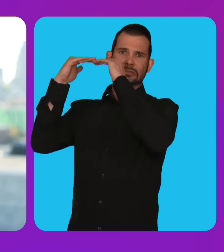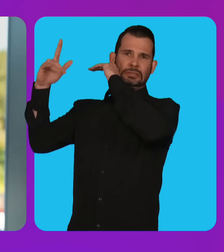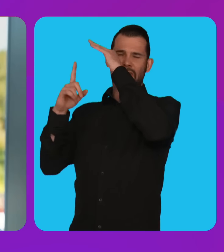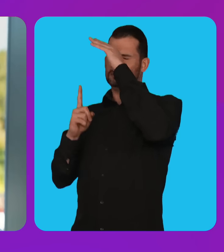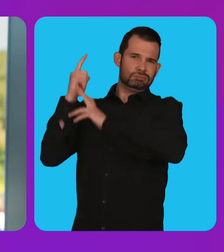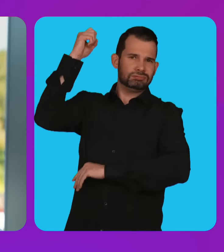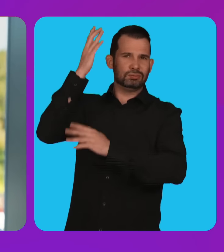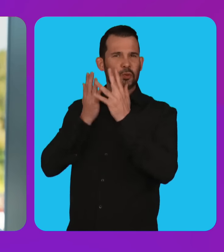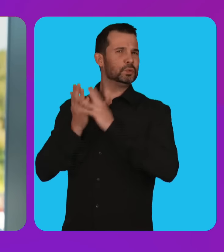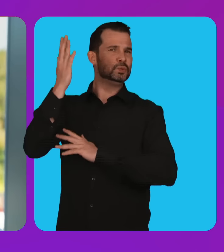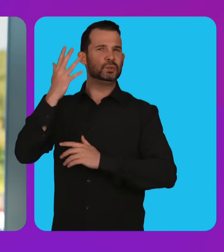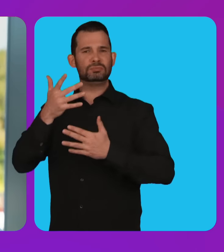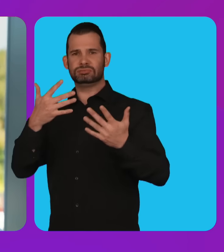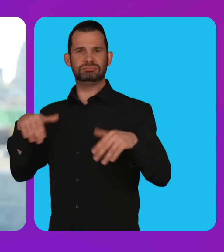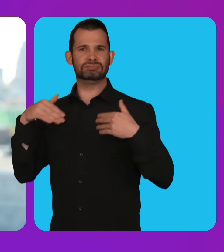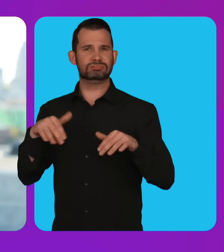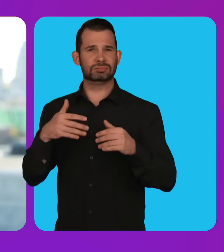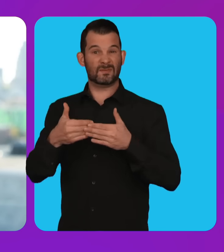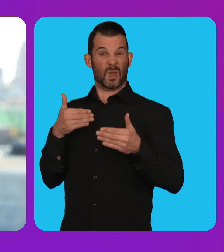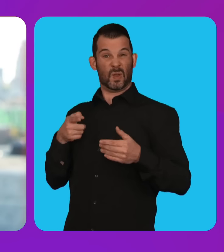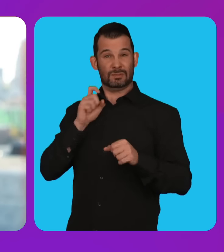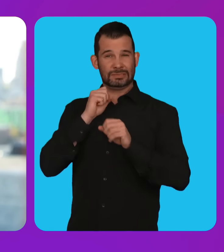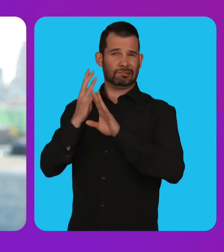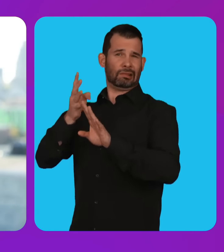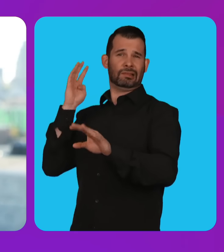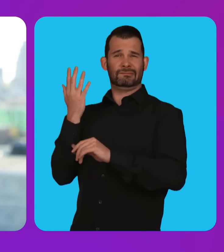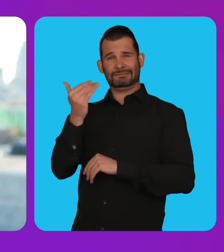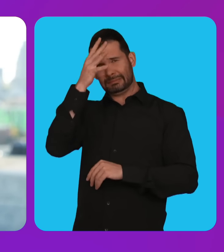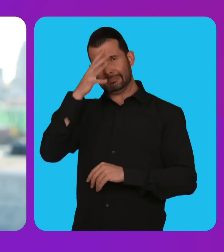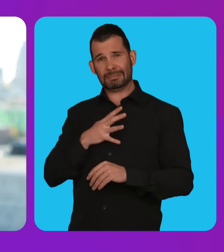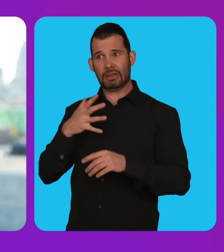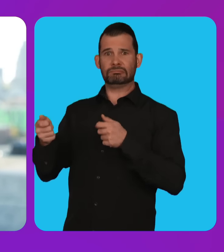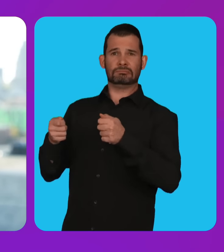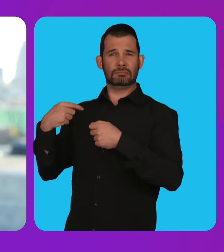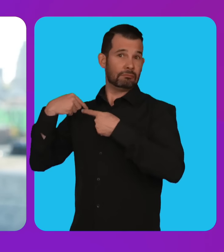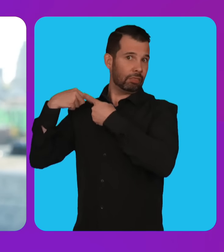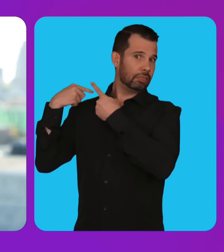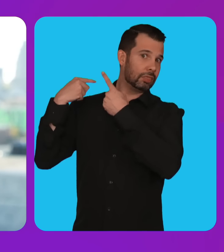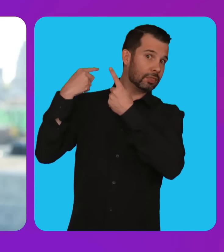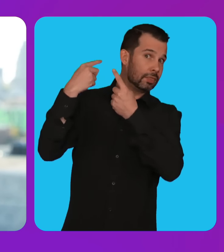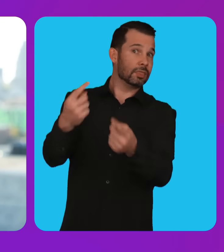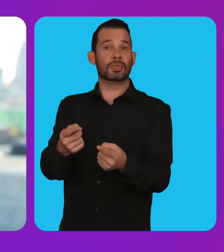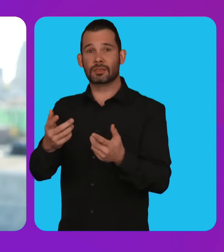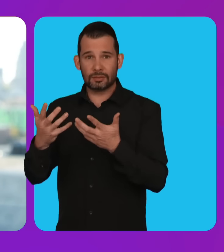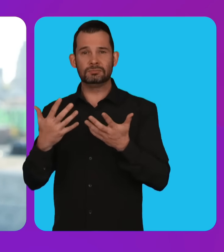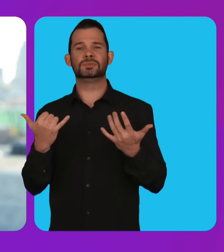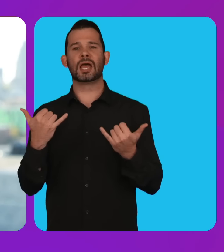through the glass ceiling. Before you, it had been 15 men at the helm in one long line.